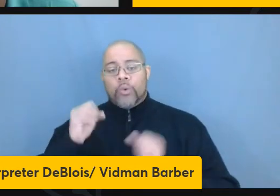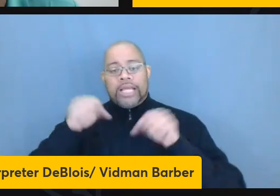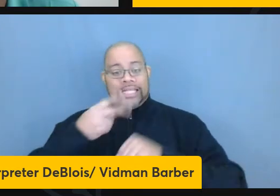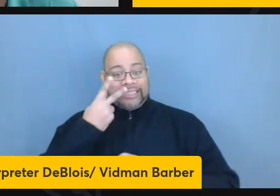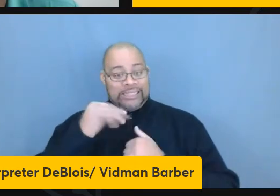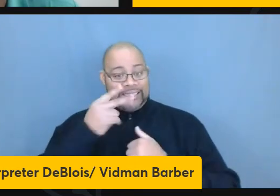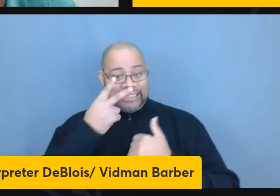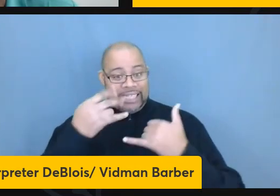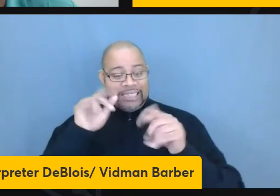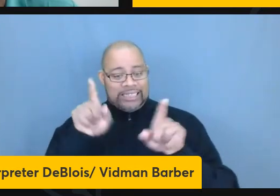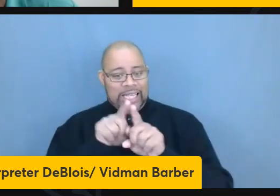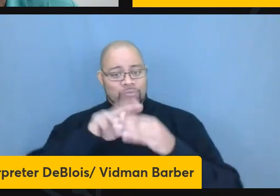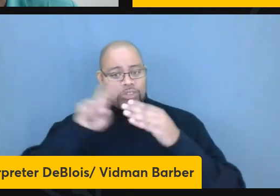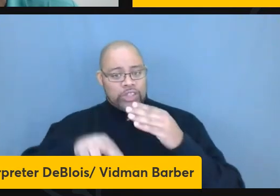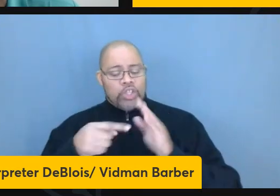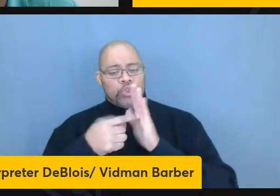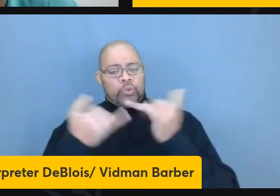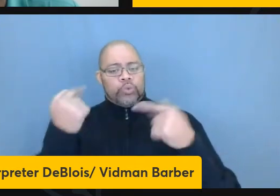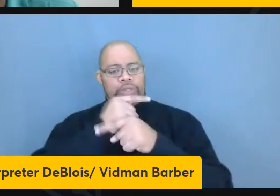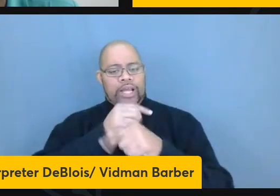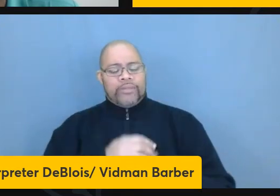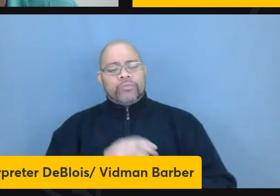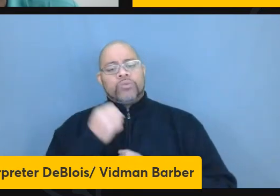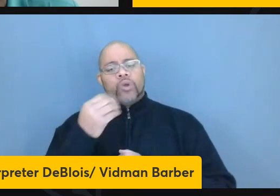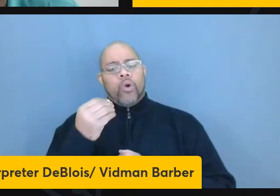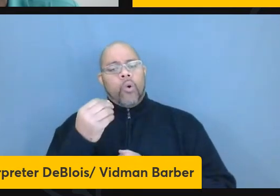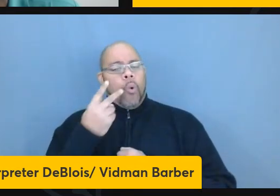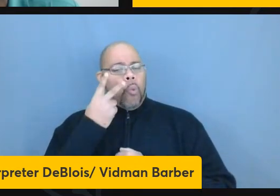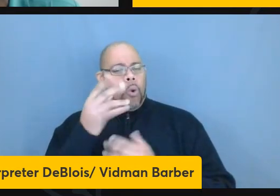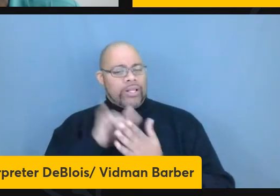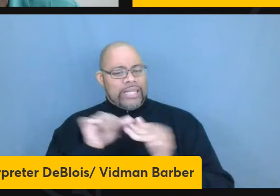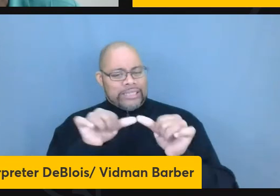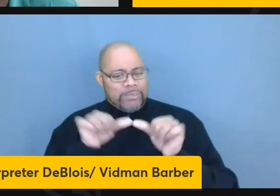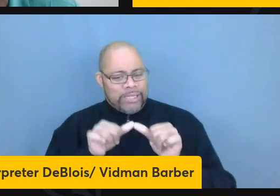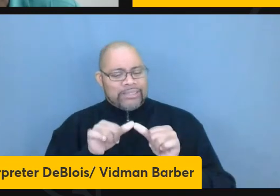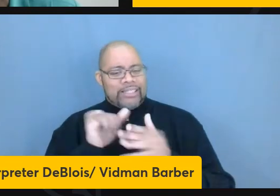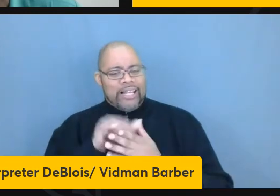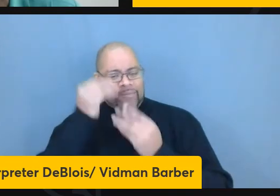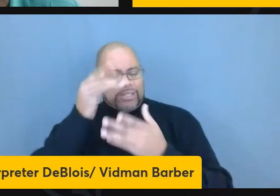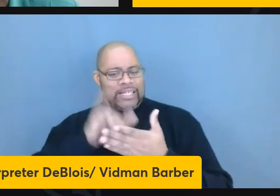of results that I've shown you today. So watch this space, that data is coming. Thanks.